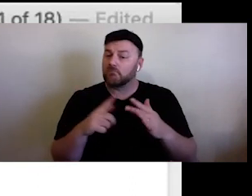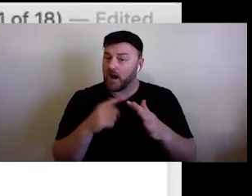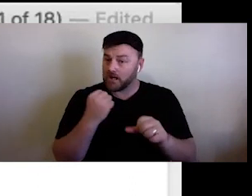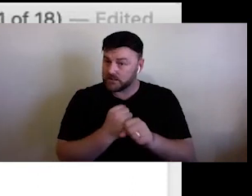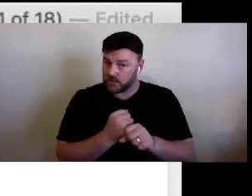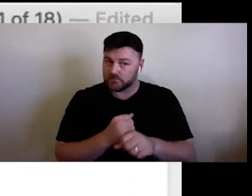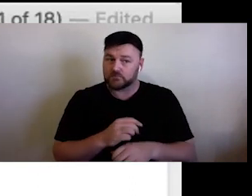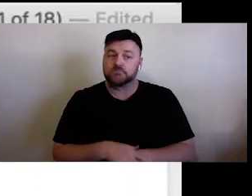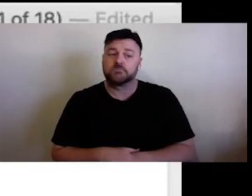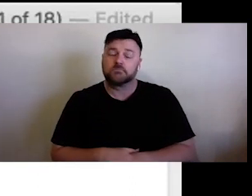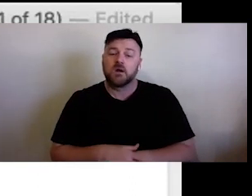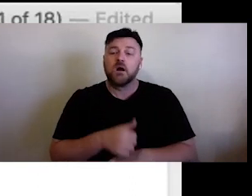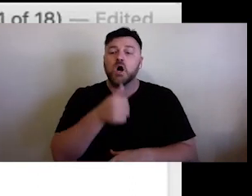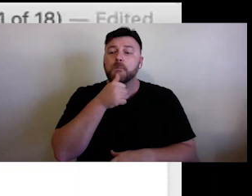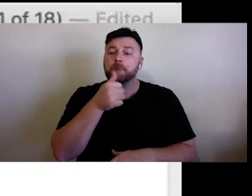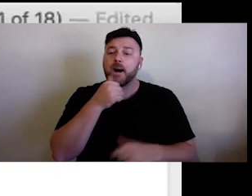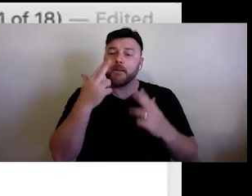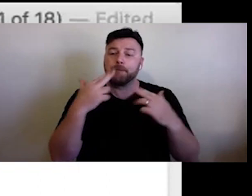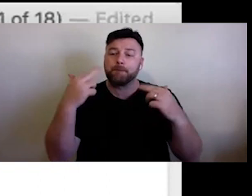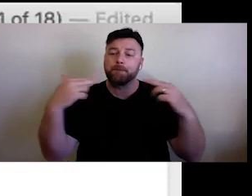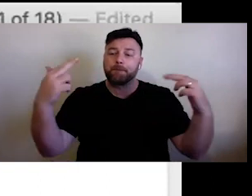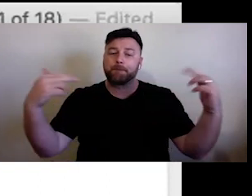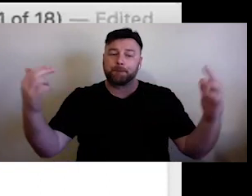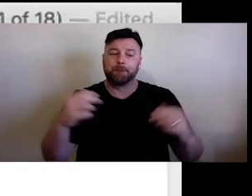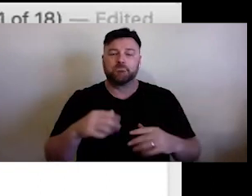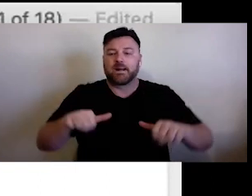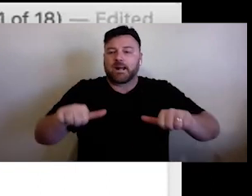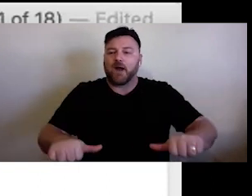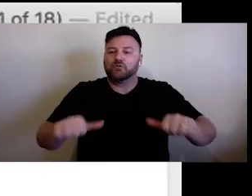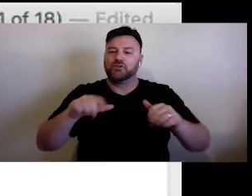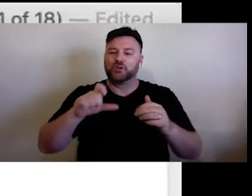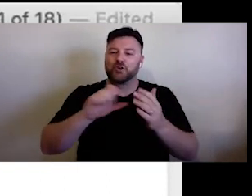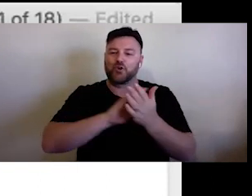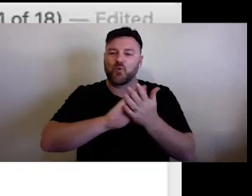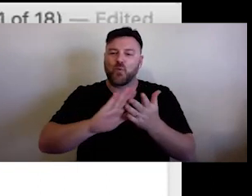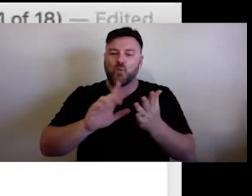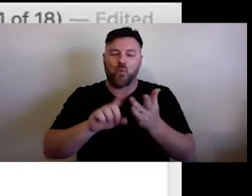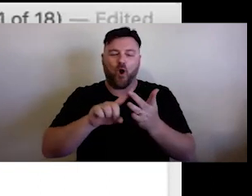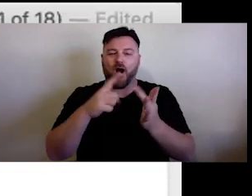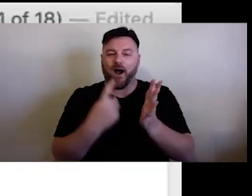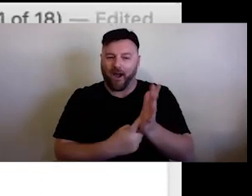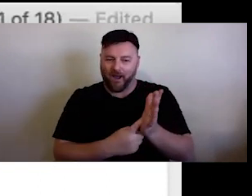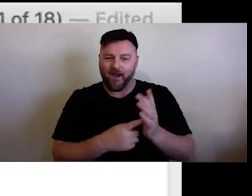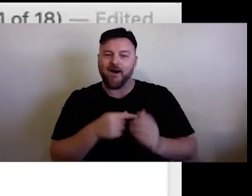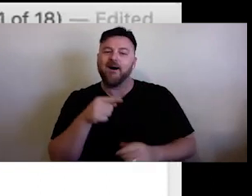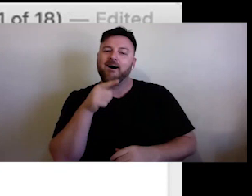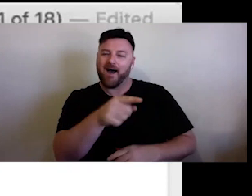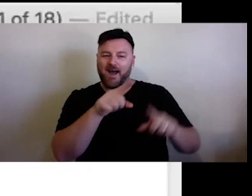Choir collaborative performances. I'm showing a screen shot on the